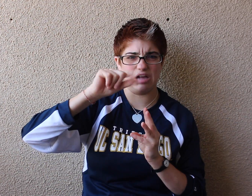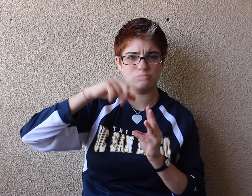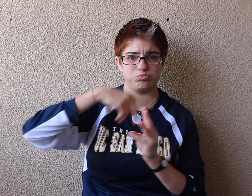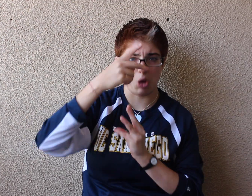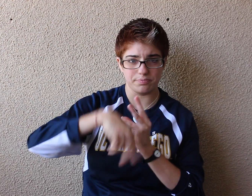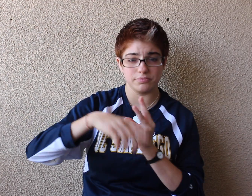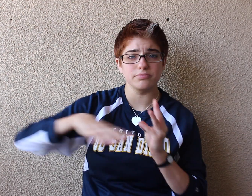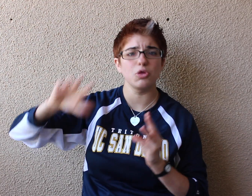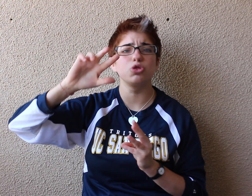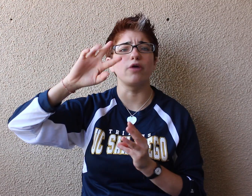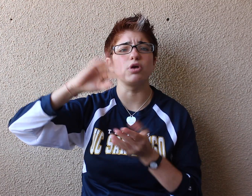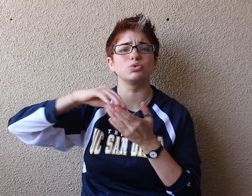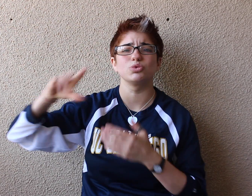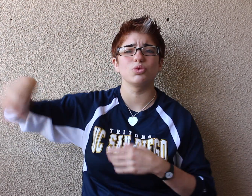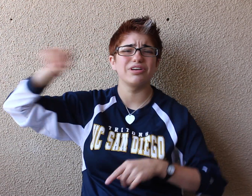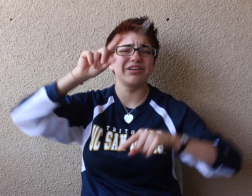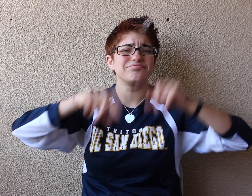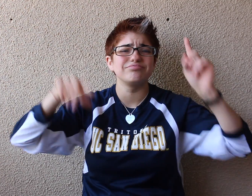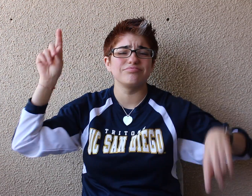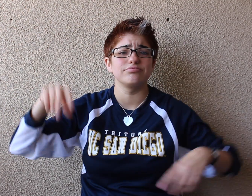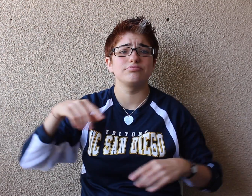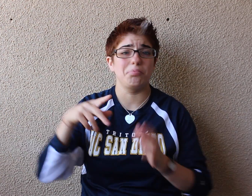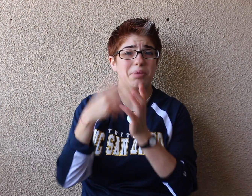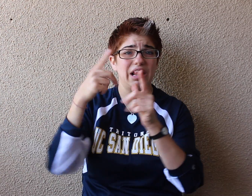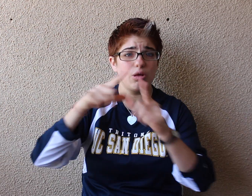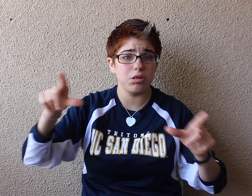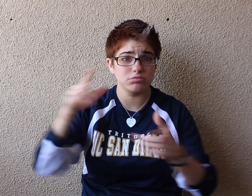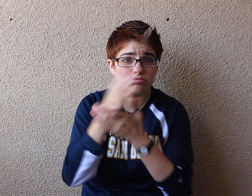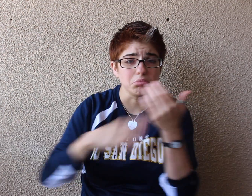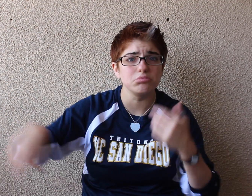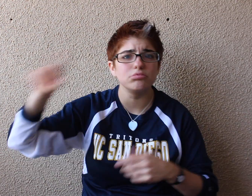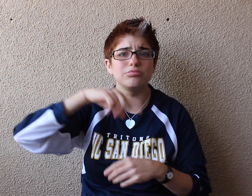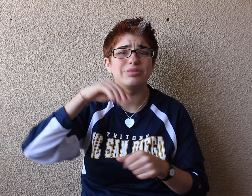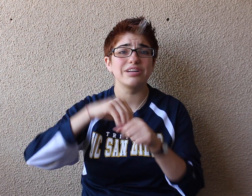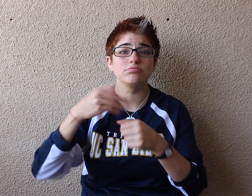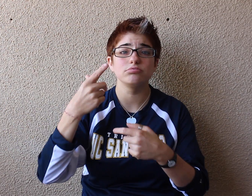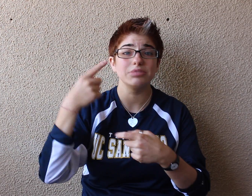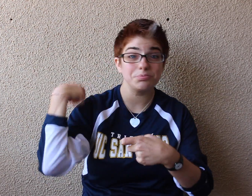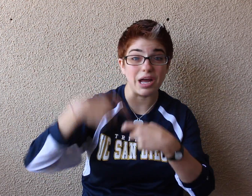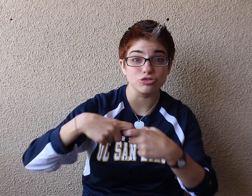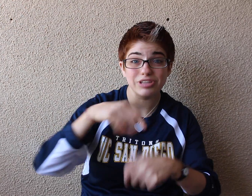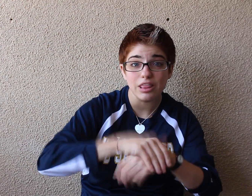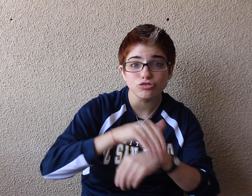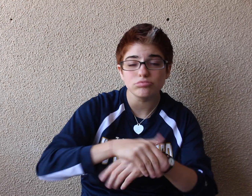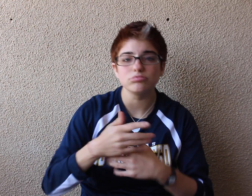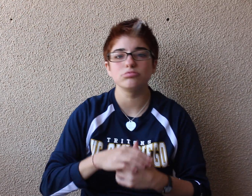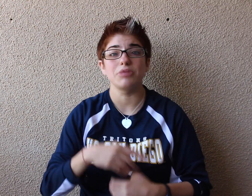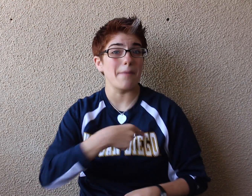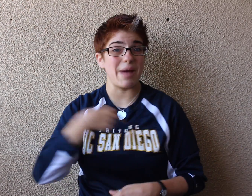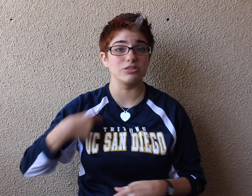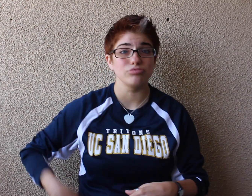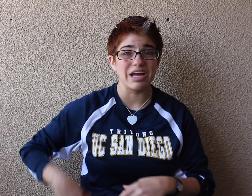The other 34 students in our cohort would be in this program. Some of them are in their own bilingual programs such as Spanish-English, Mandarin-English,